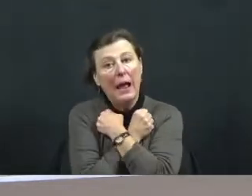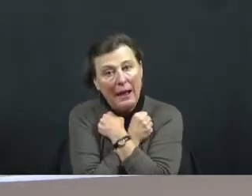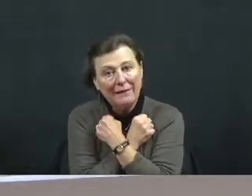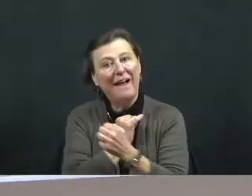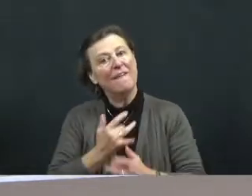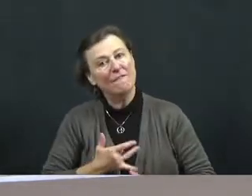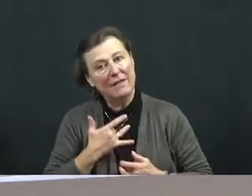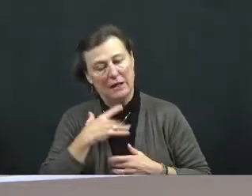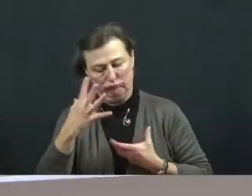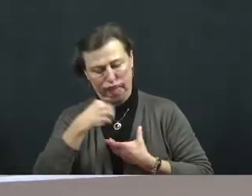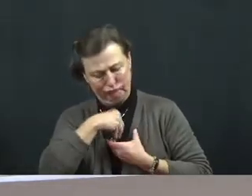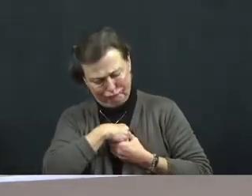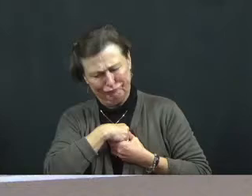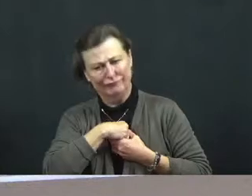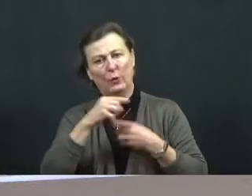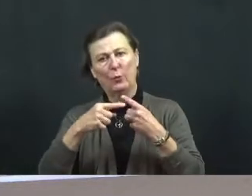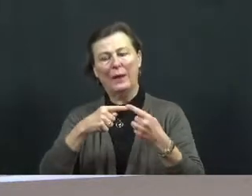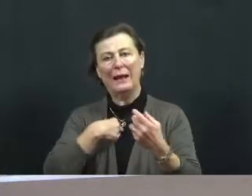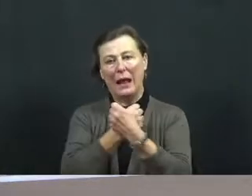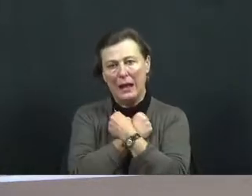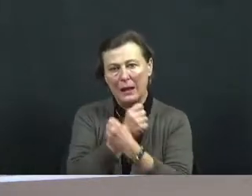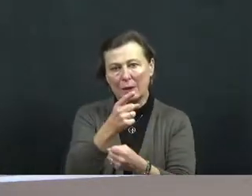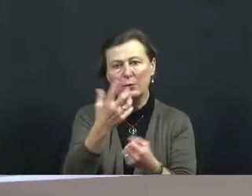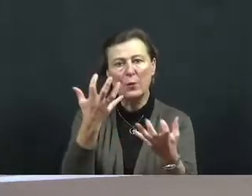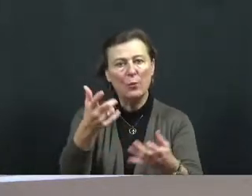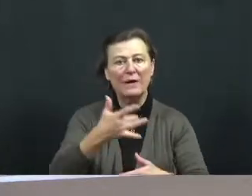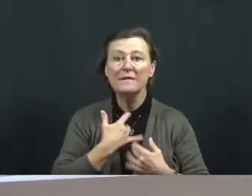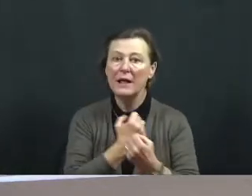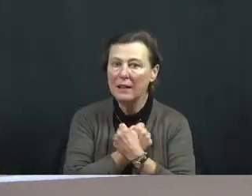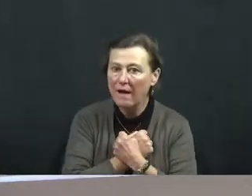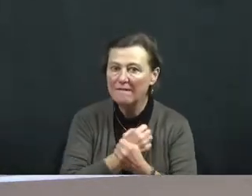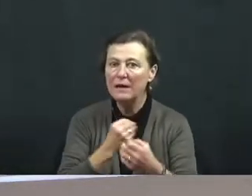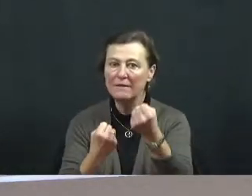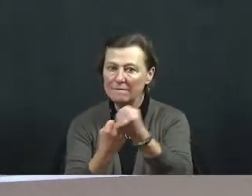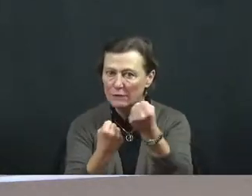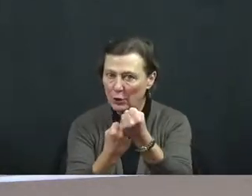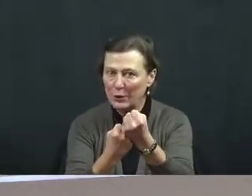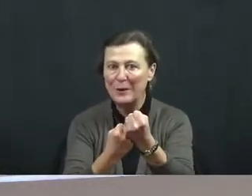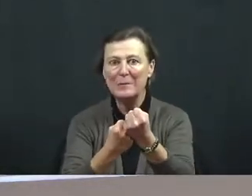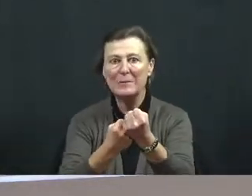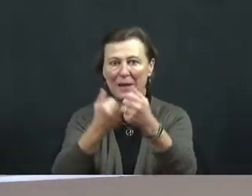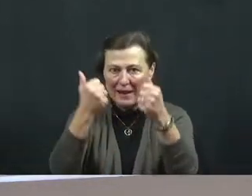And, I want you to feel loved and affirmed because everybody needs to feel that way at